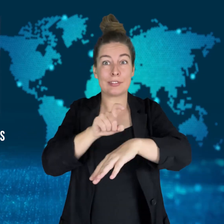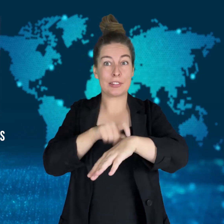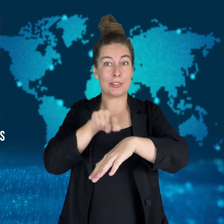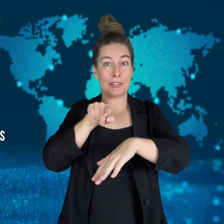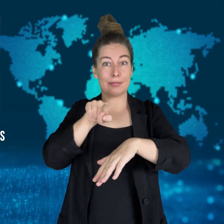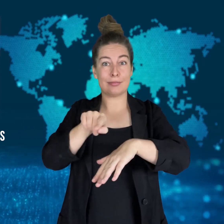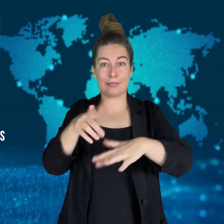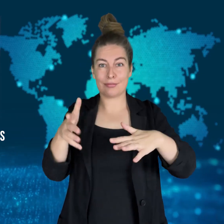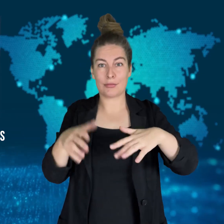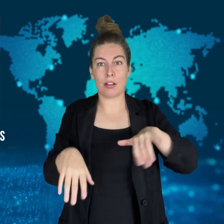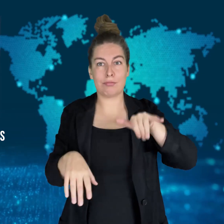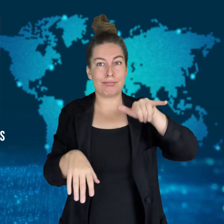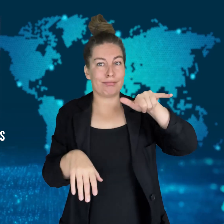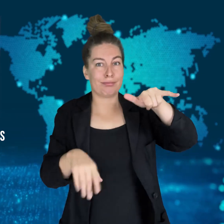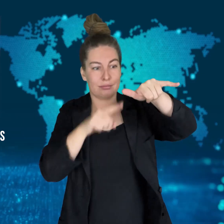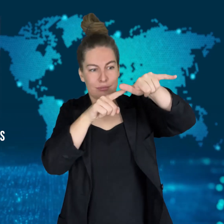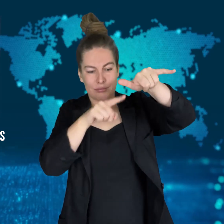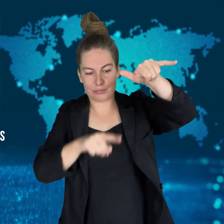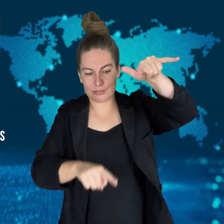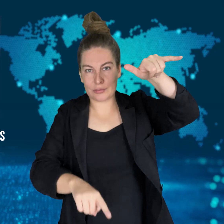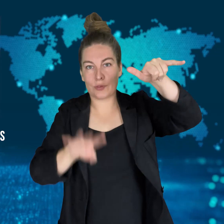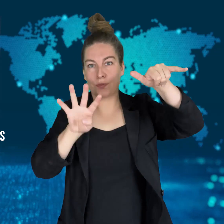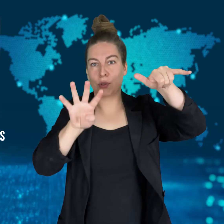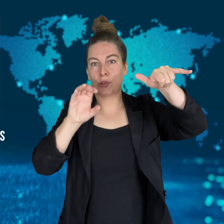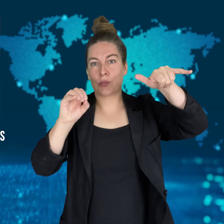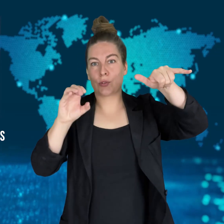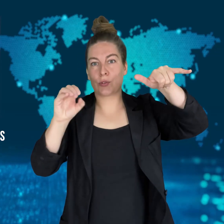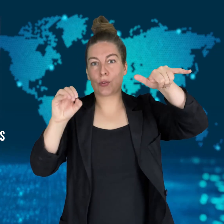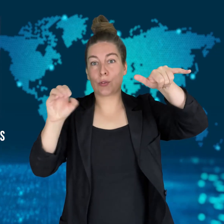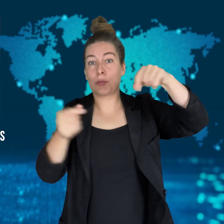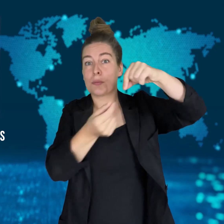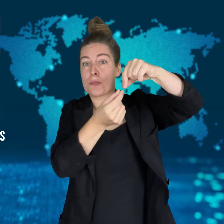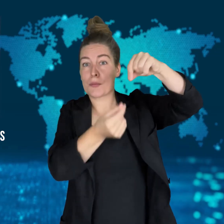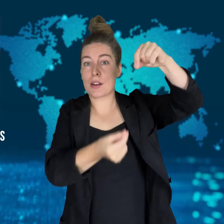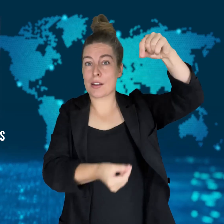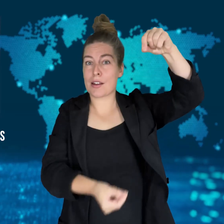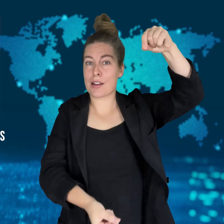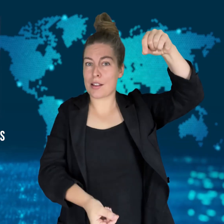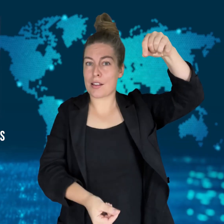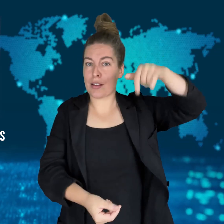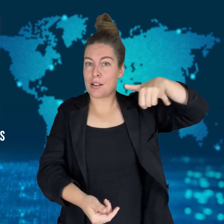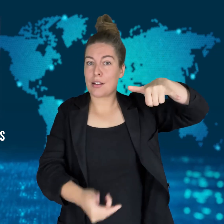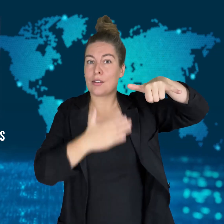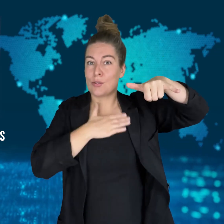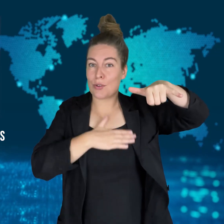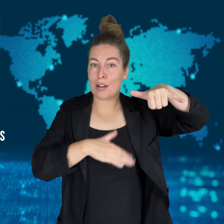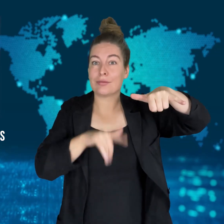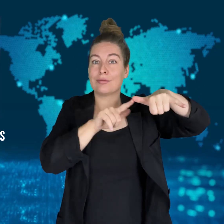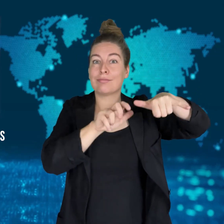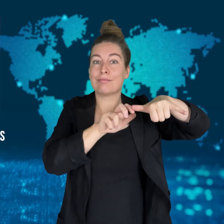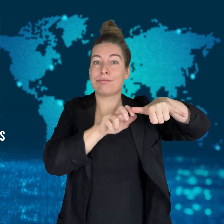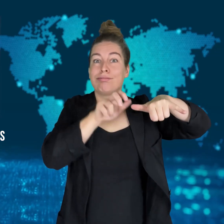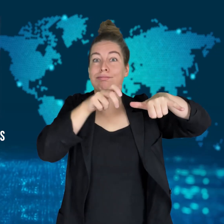a plane at least 4,000 meters above the ground.